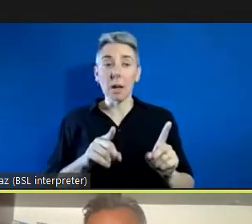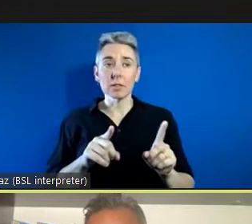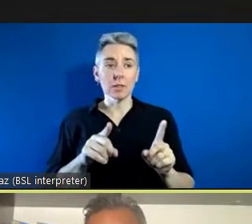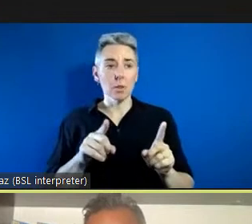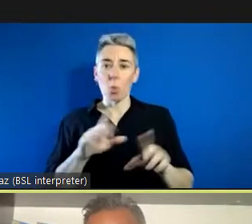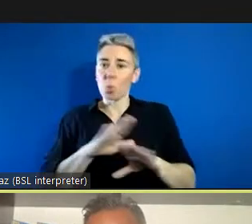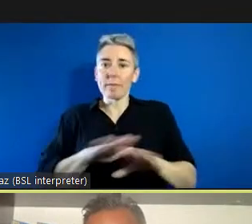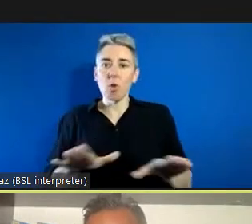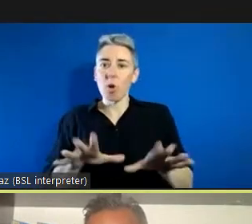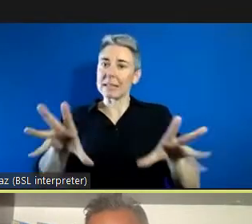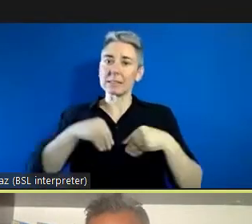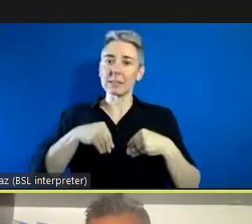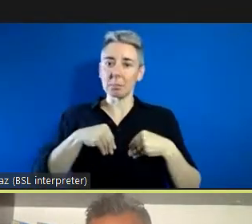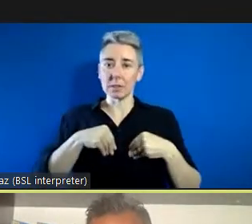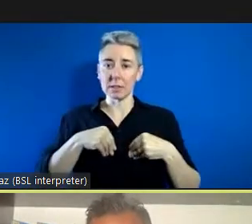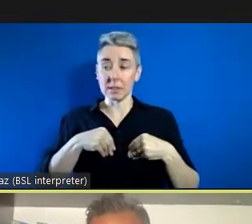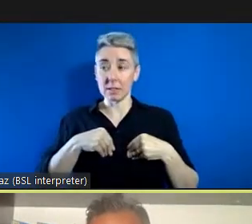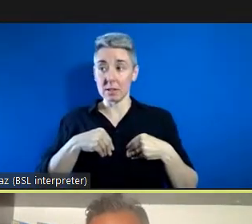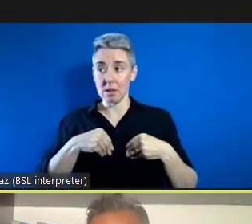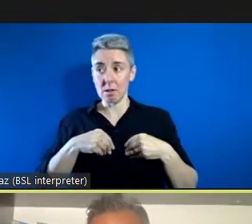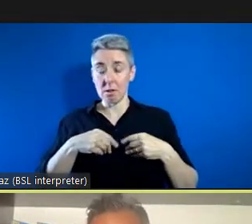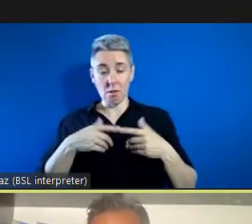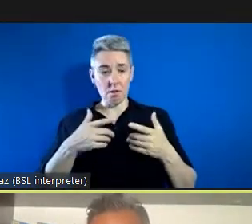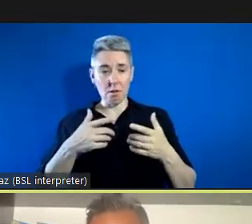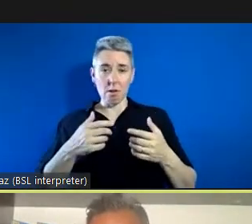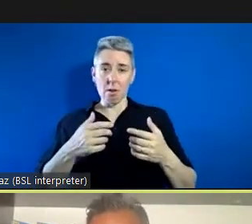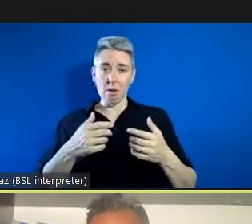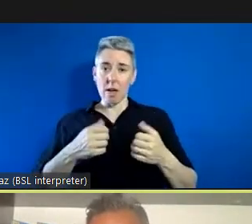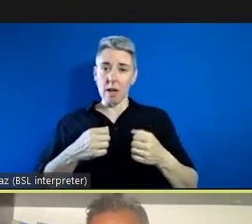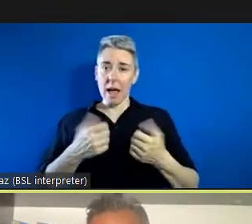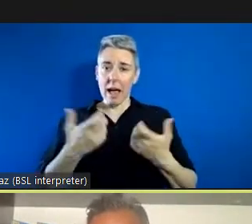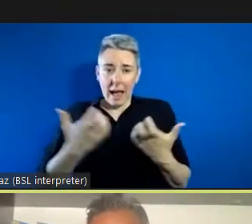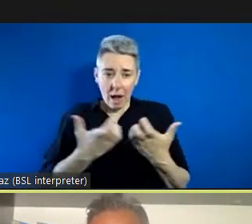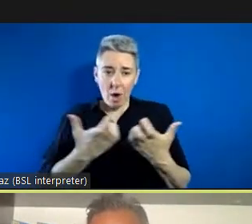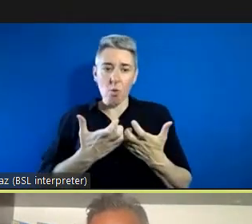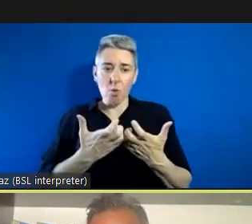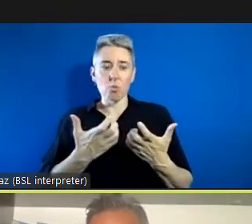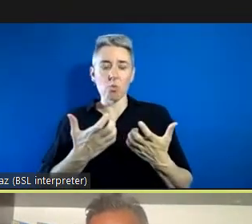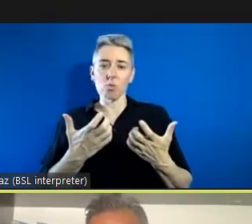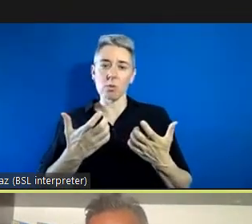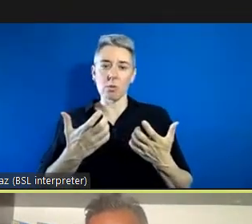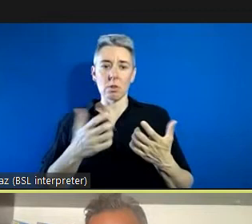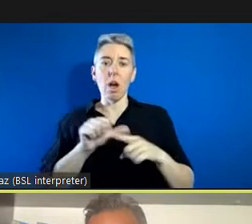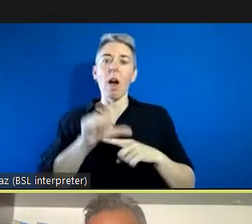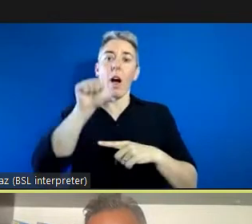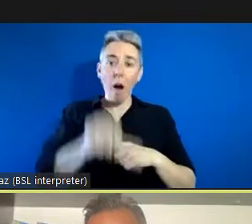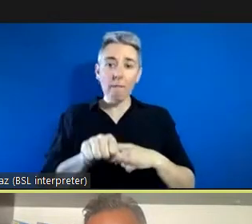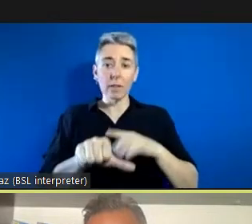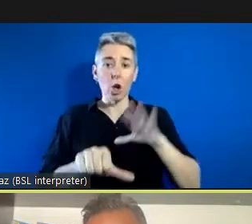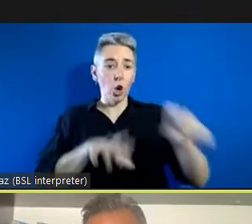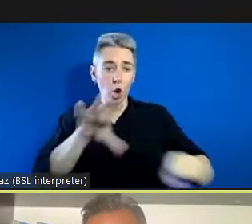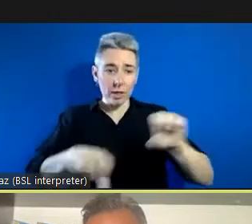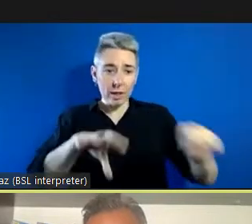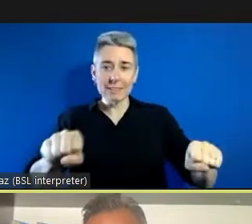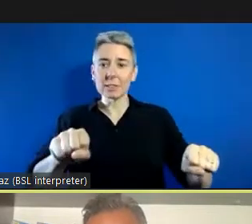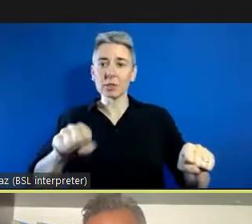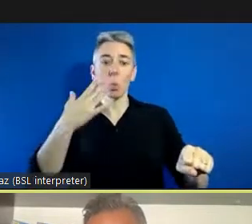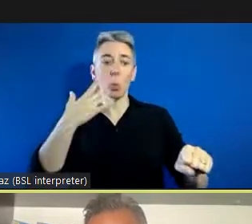the role that has played and continues to play on how post colonized or post Imperial countries